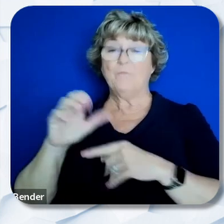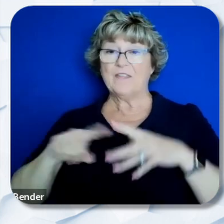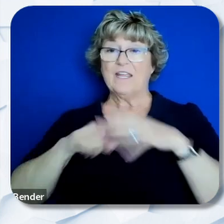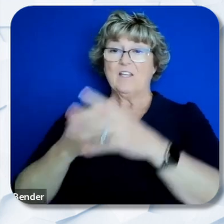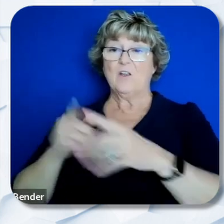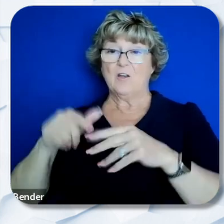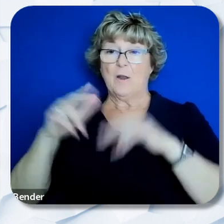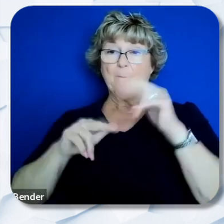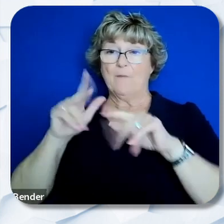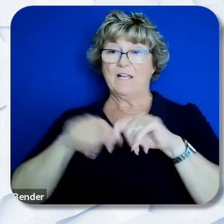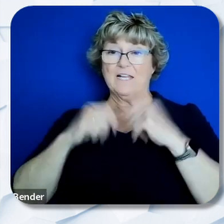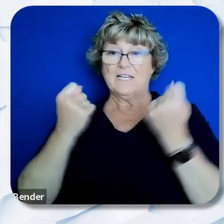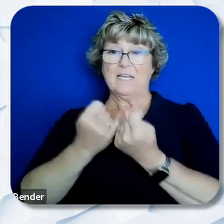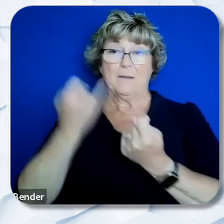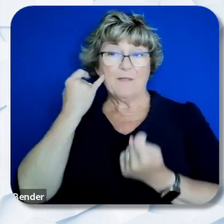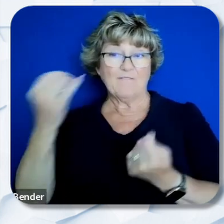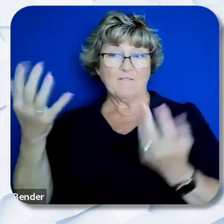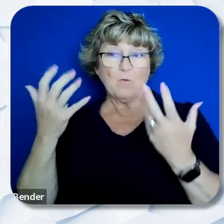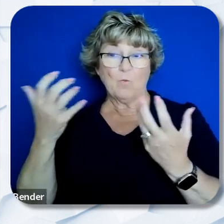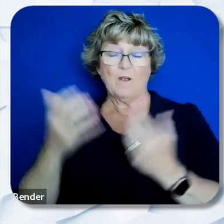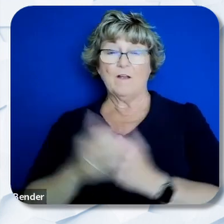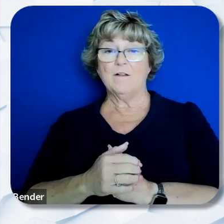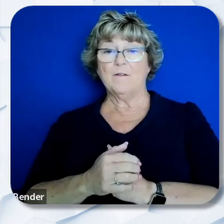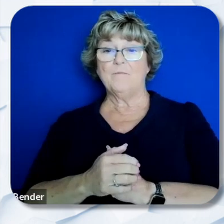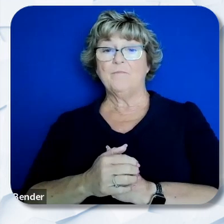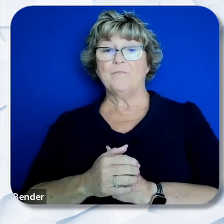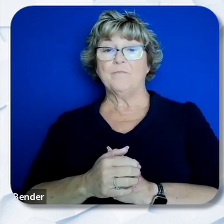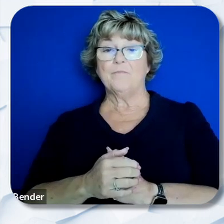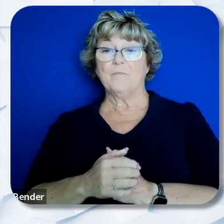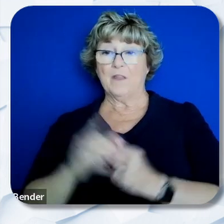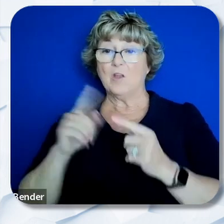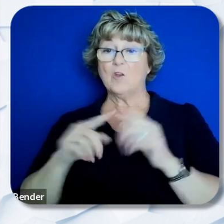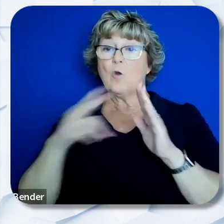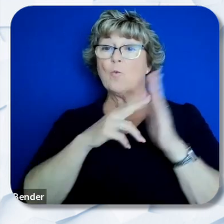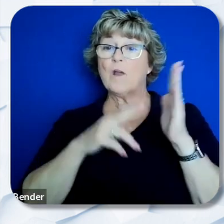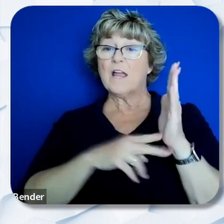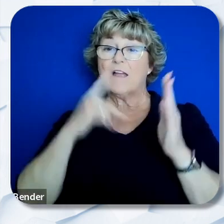that team, should you need that support. And in order to register for those trainings,